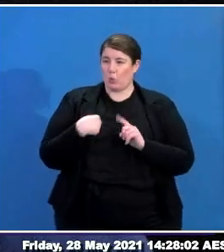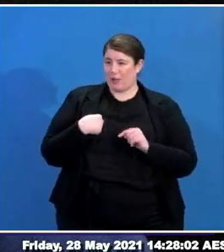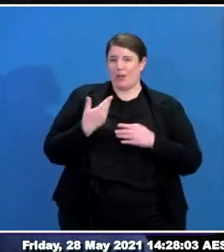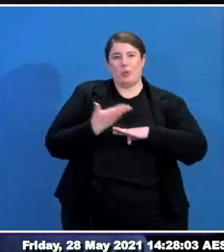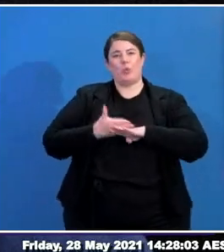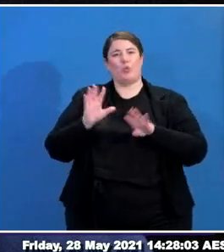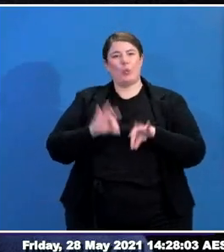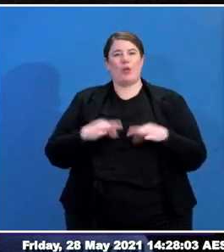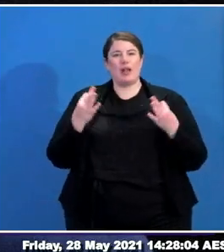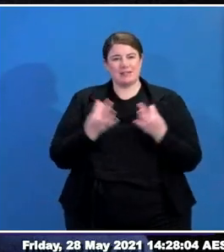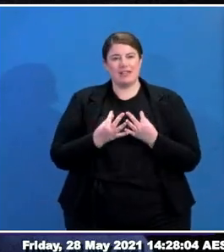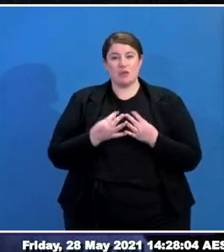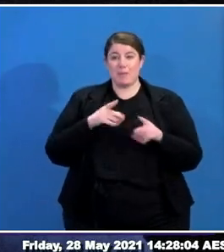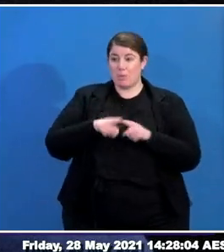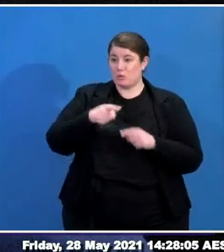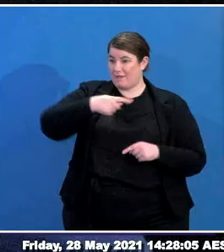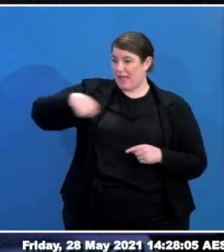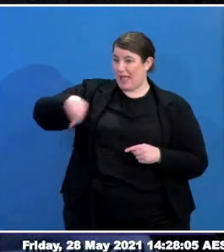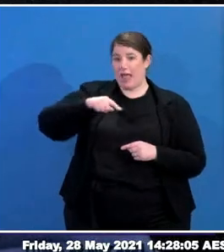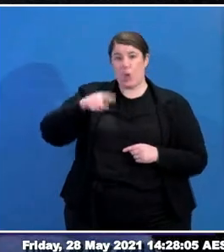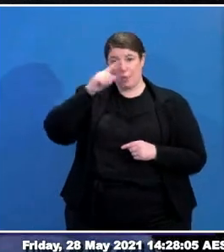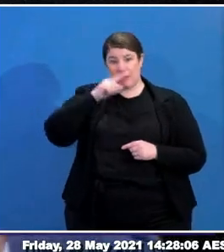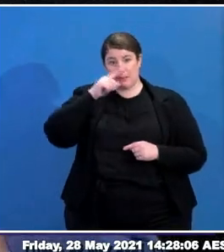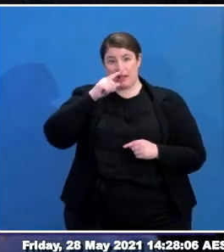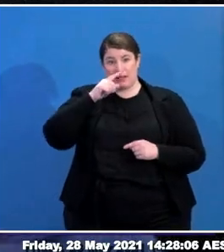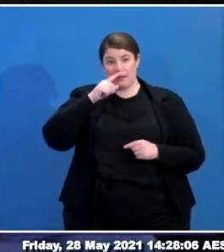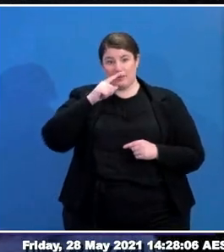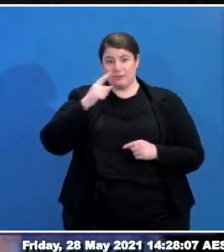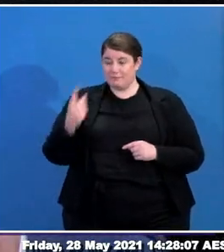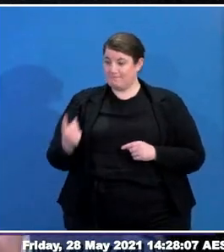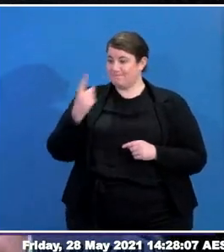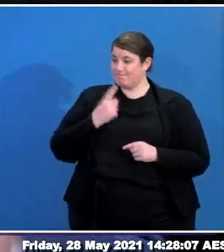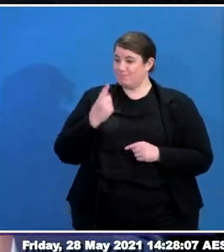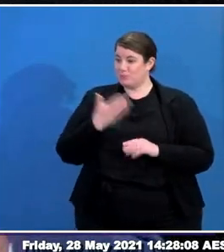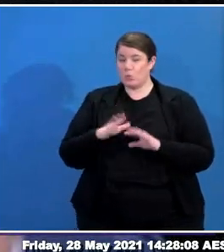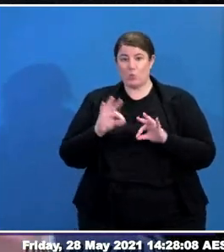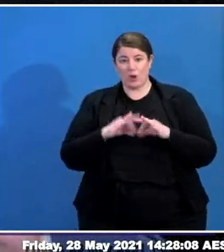where most of our people have come into a new organisation, the Commonwealth only